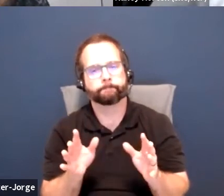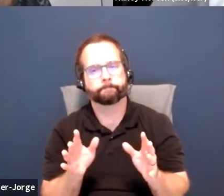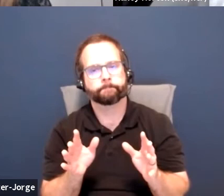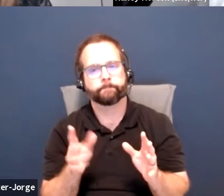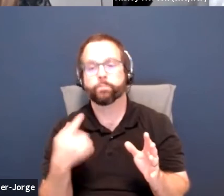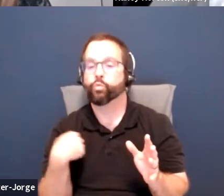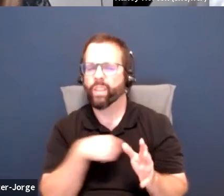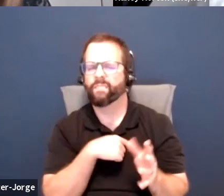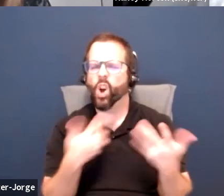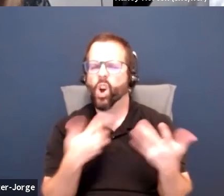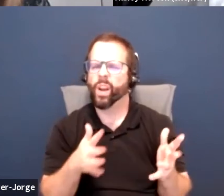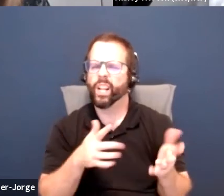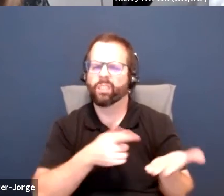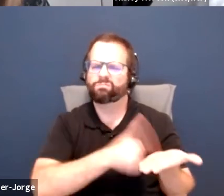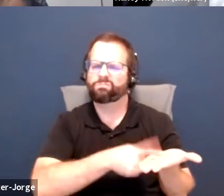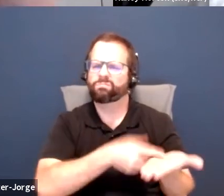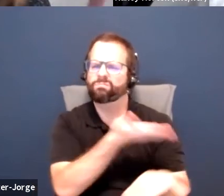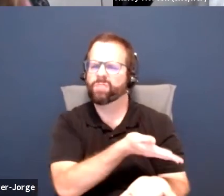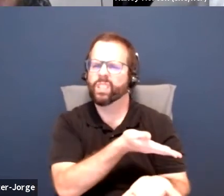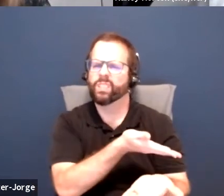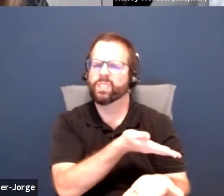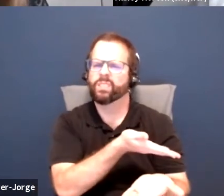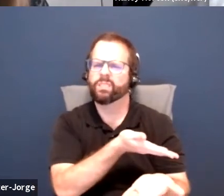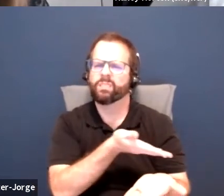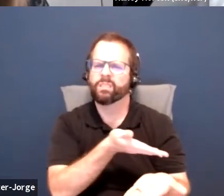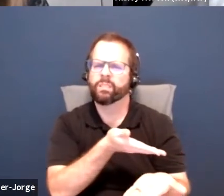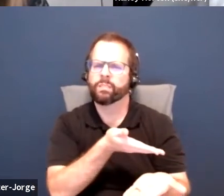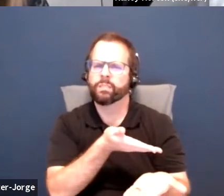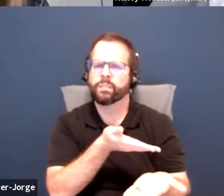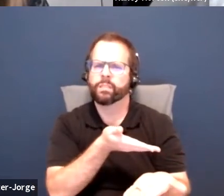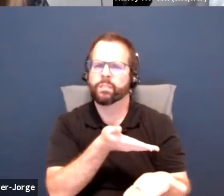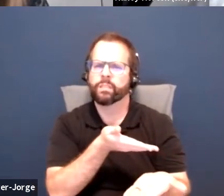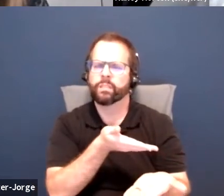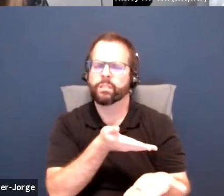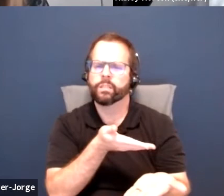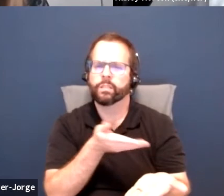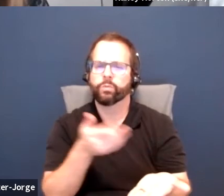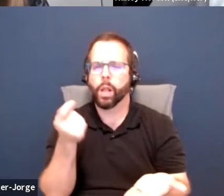oh, here we go. » Anne: Yeah, okay, here we go.